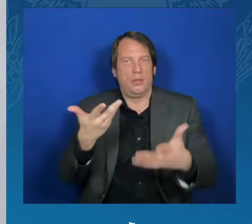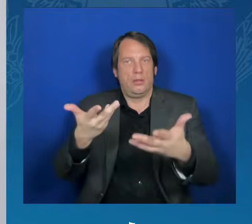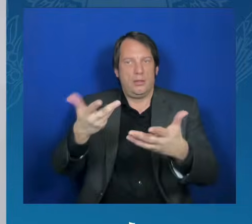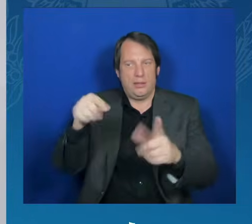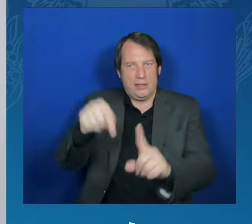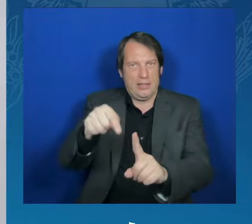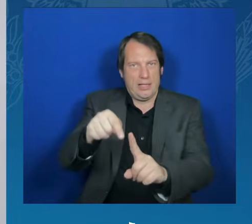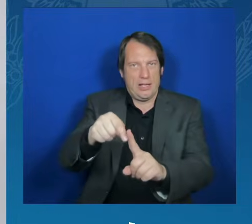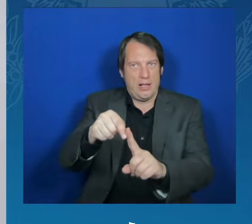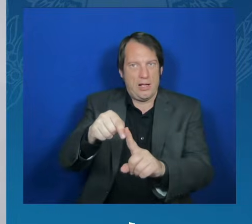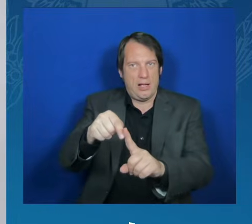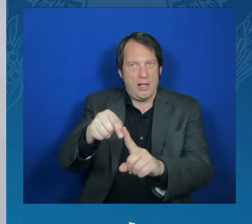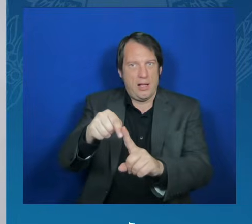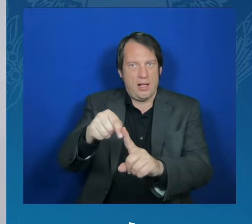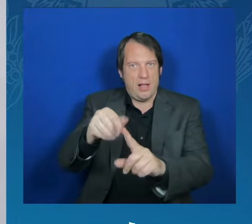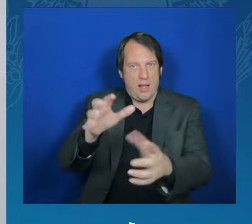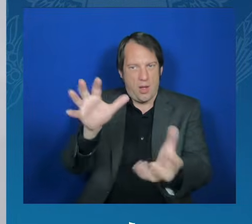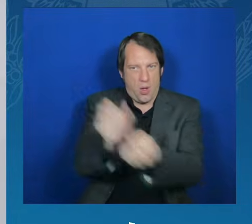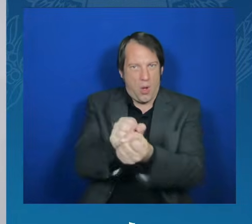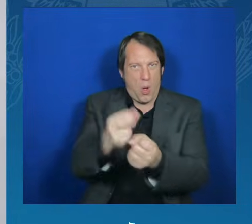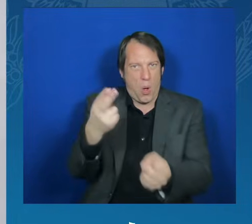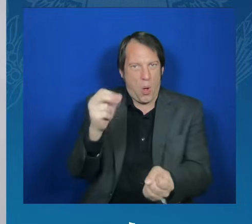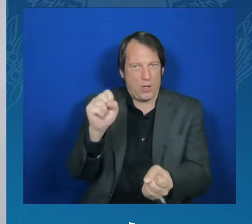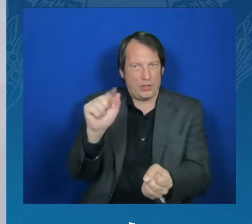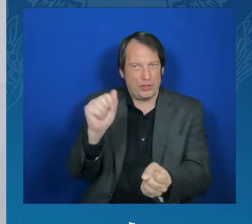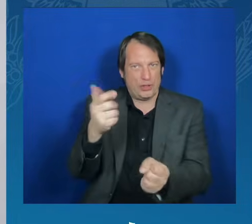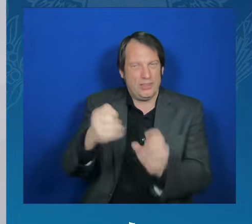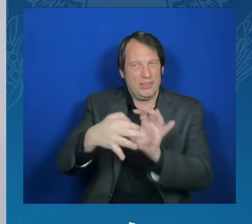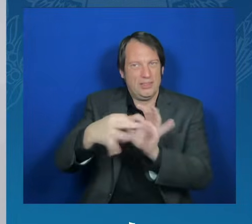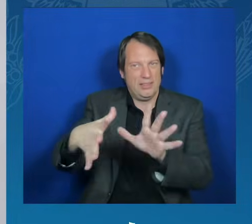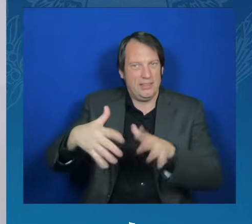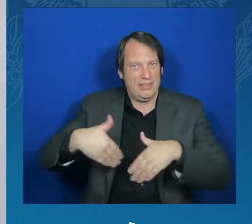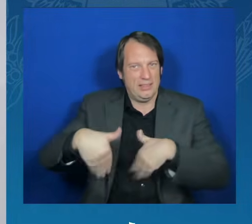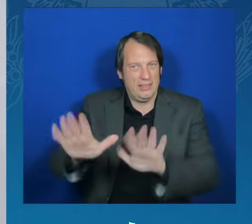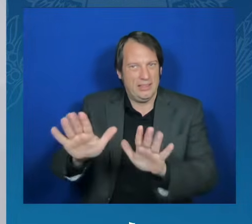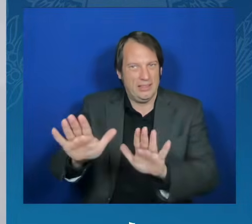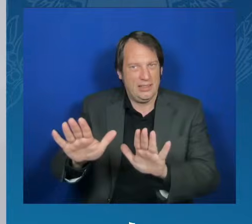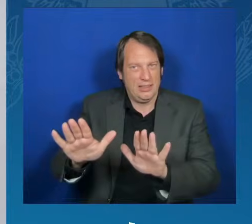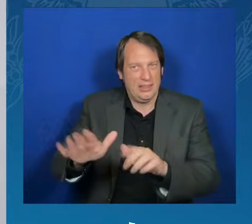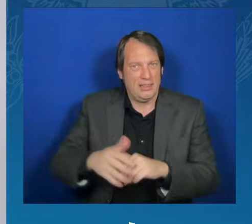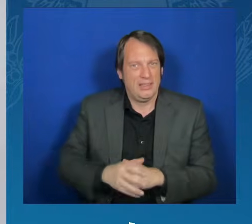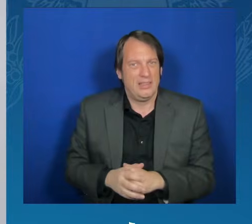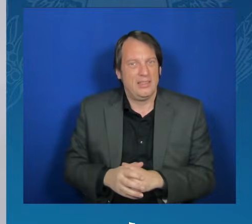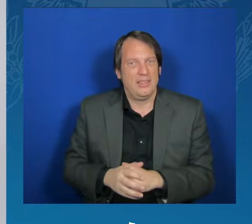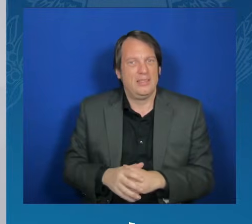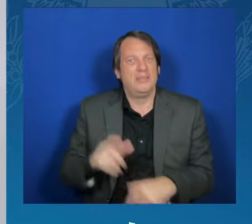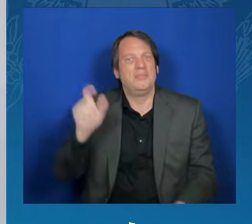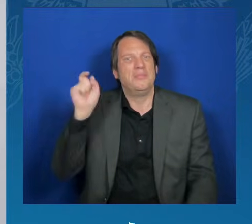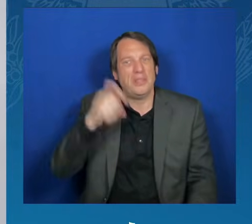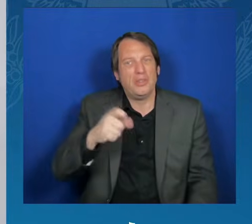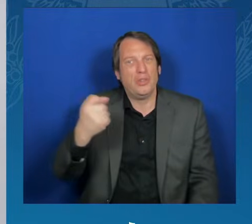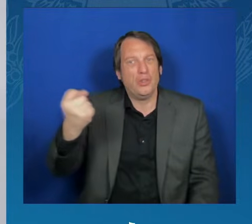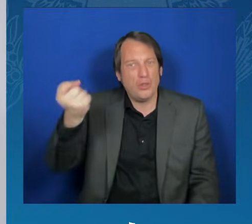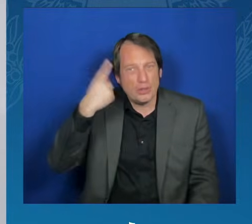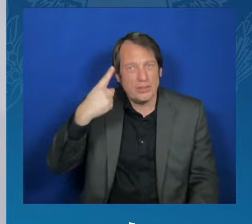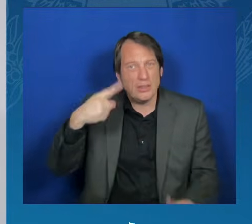We must understand the importance of the principles that should be applied to the day after, including no reoccupation of Gaza,